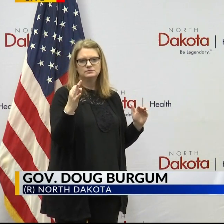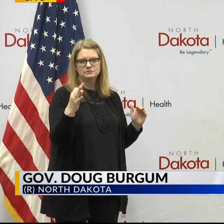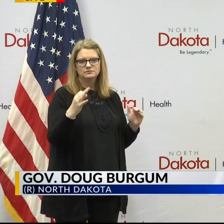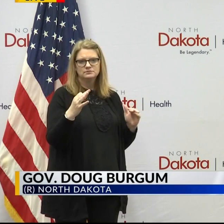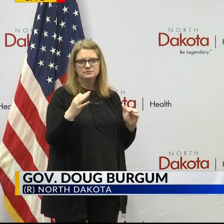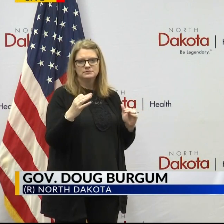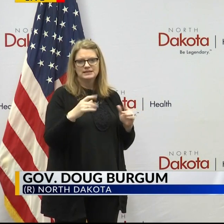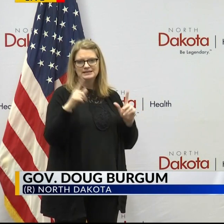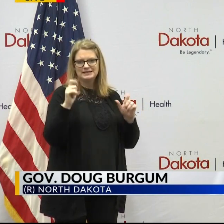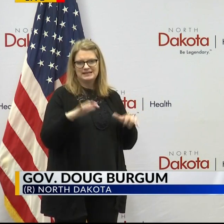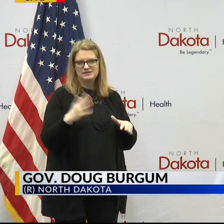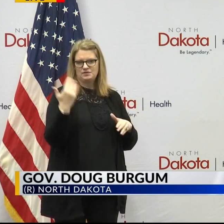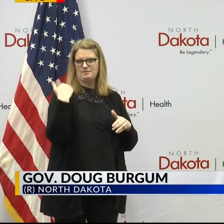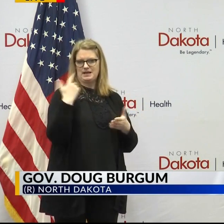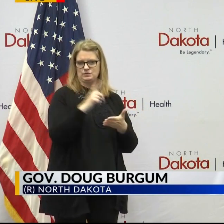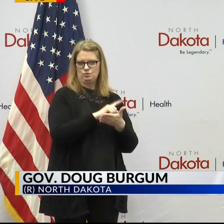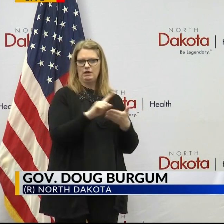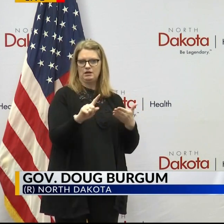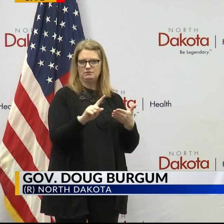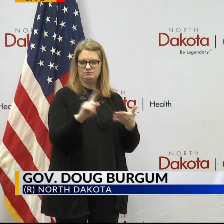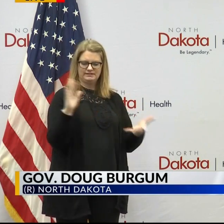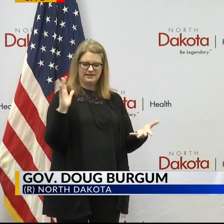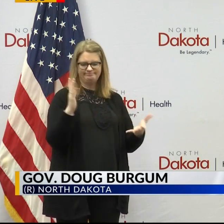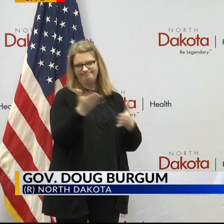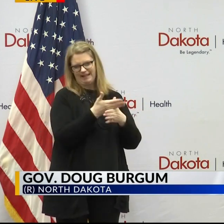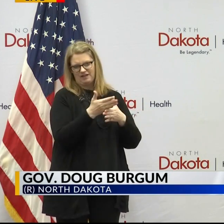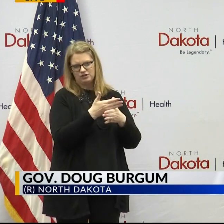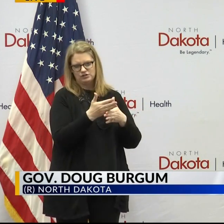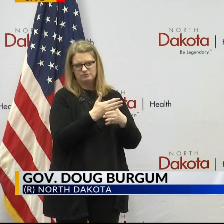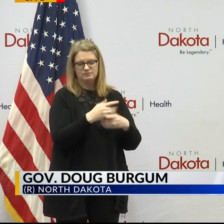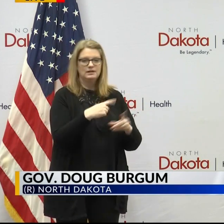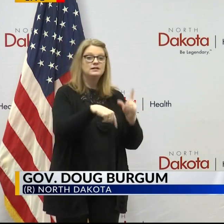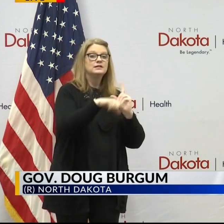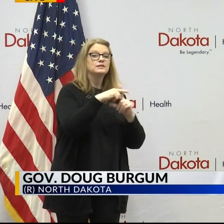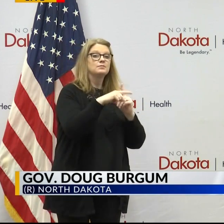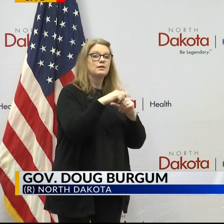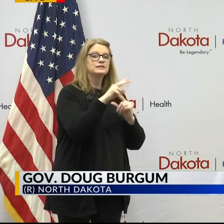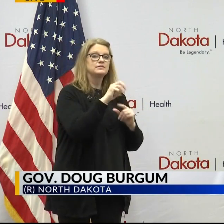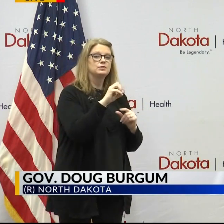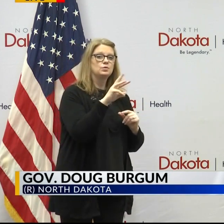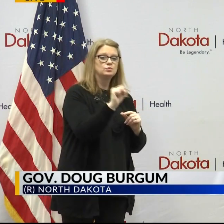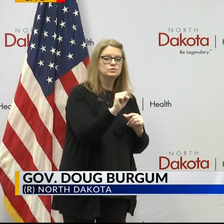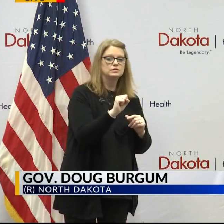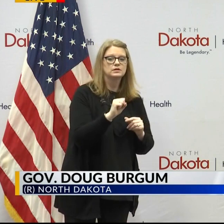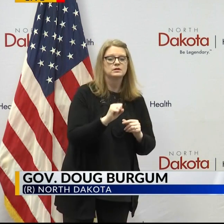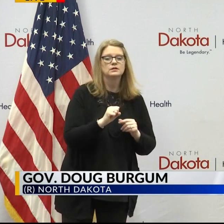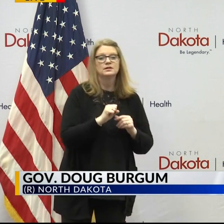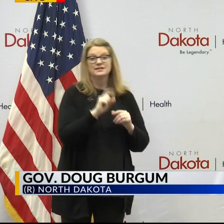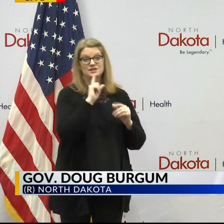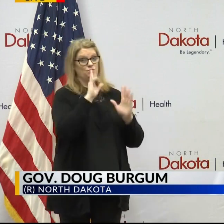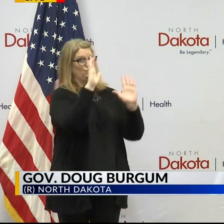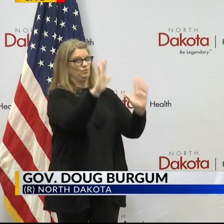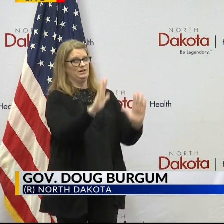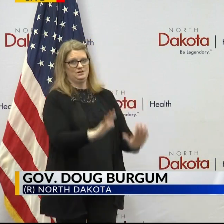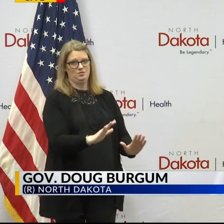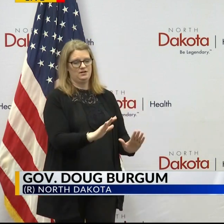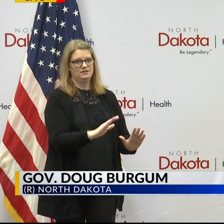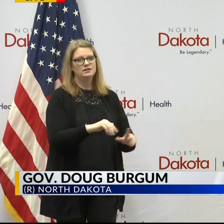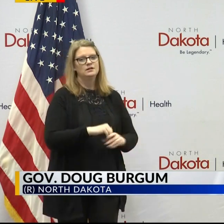DROPPED US TO 2.9%, SEVEN DAY ROLLING AVERAGE WITH THE 2.9 BASED ON THE TESTS OF THE LAST